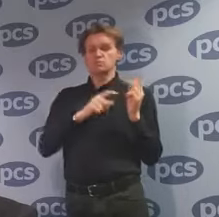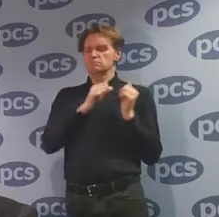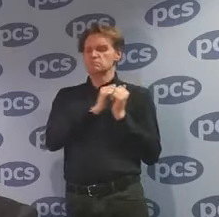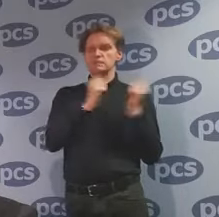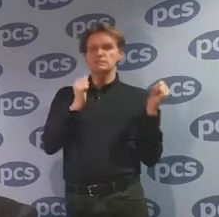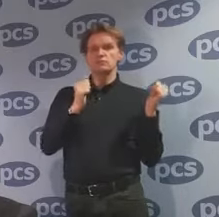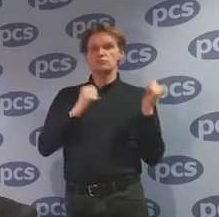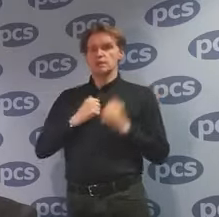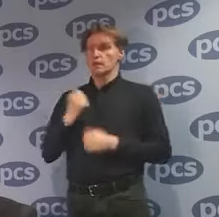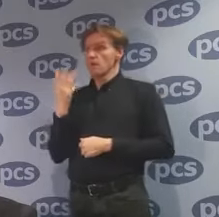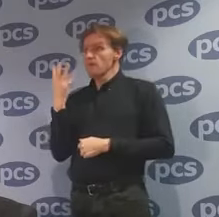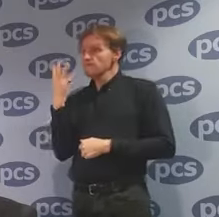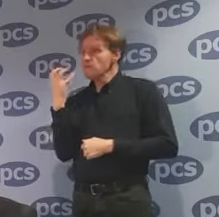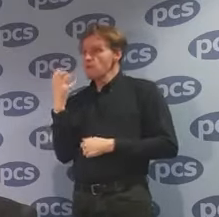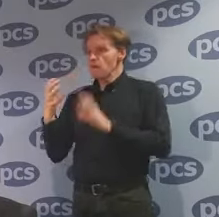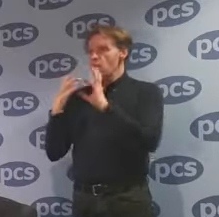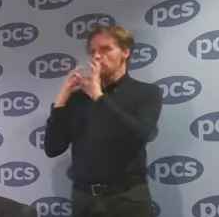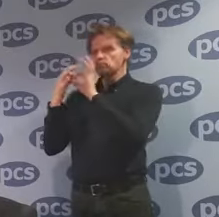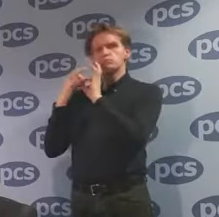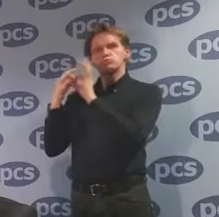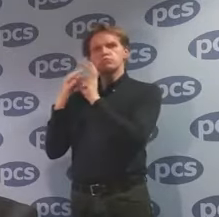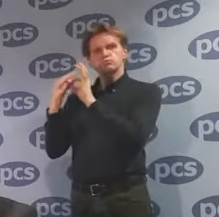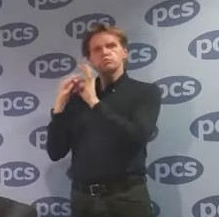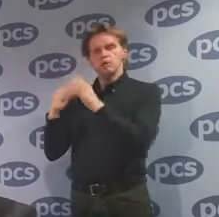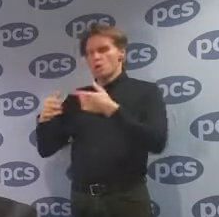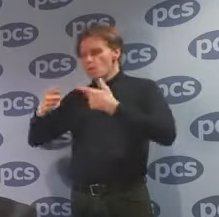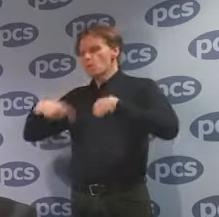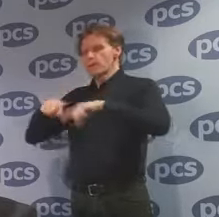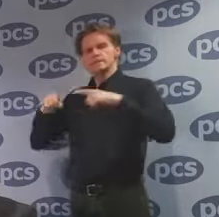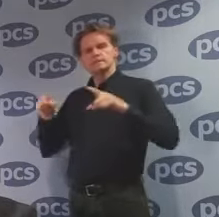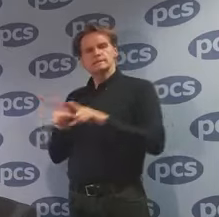overwhelming majority, we all have the same position and even though it's